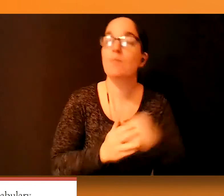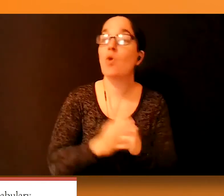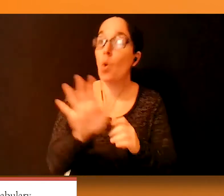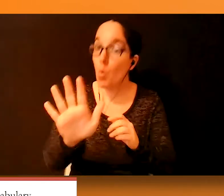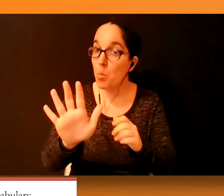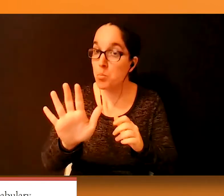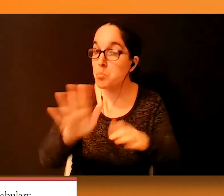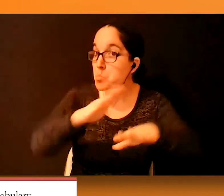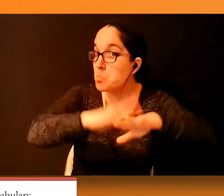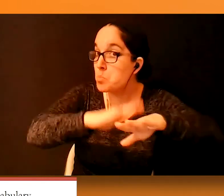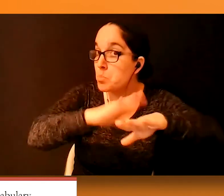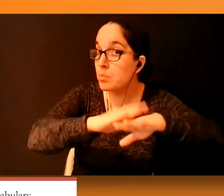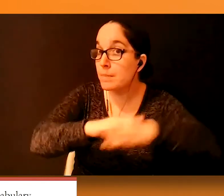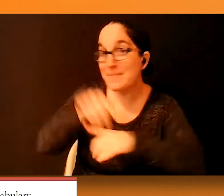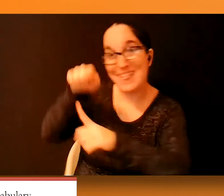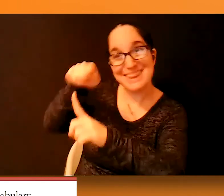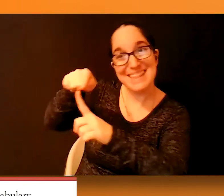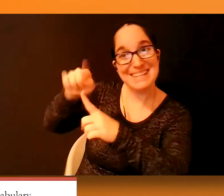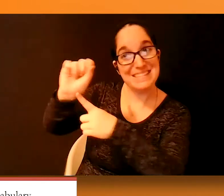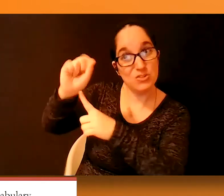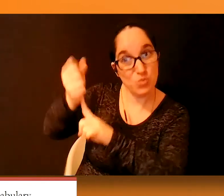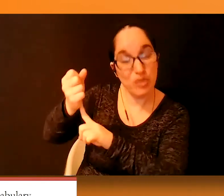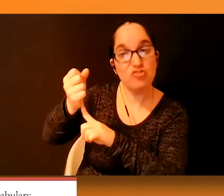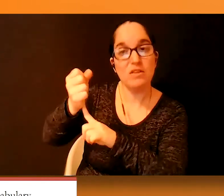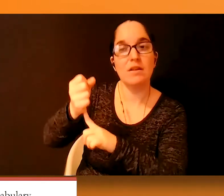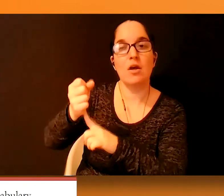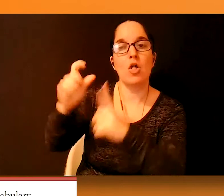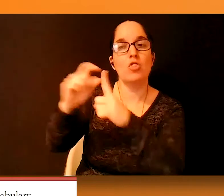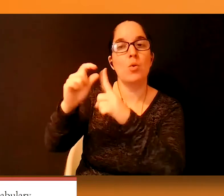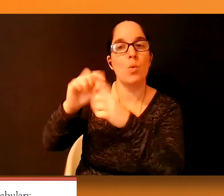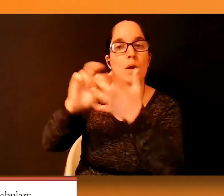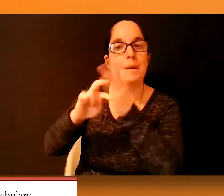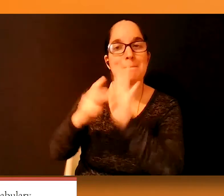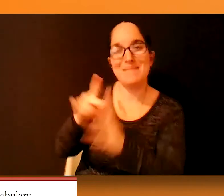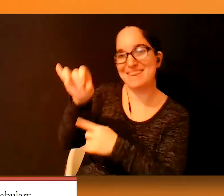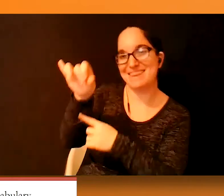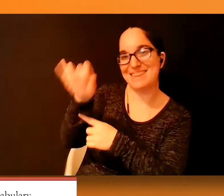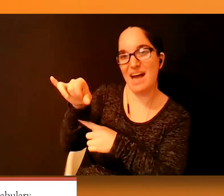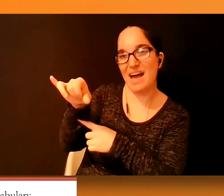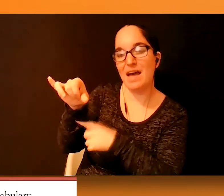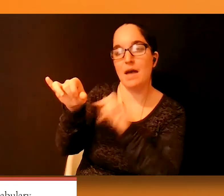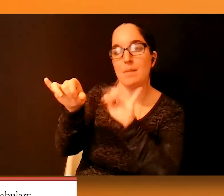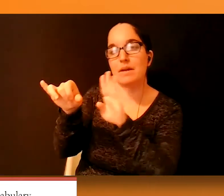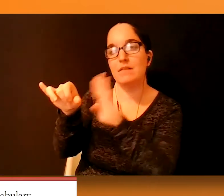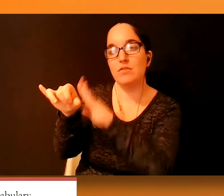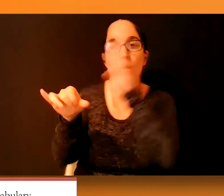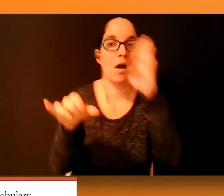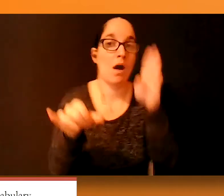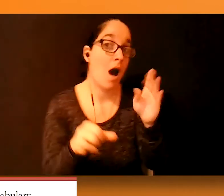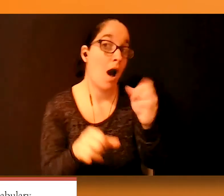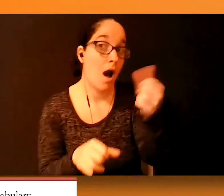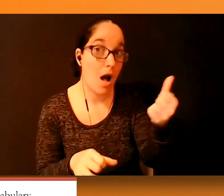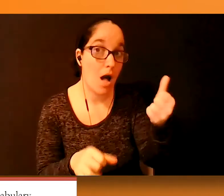any other concept that you're gonna have to let students know, OK, I know in this context, it means this. I'm wanting you to learn this meaning